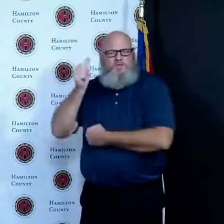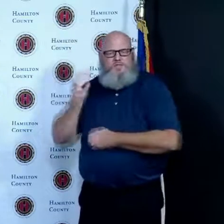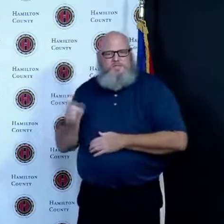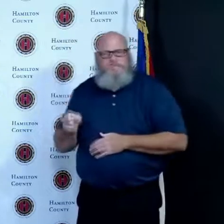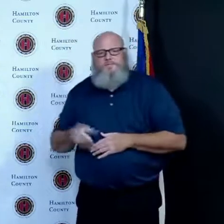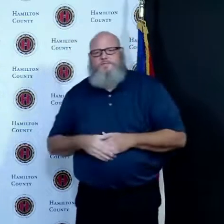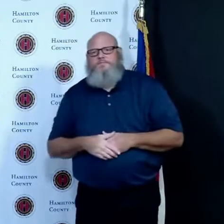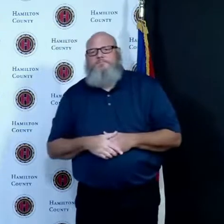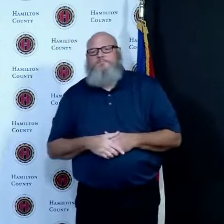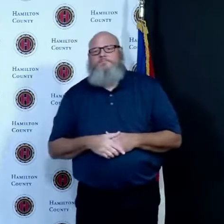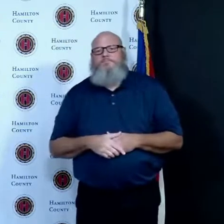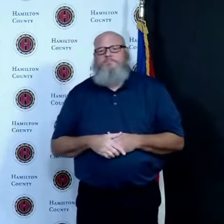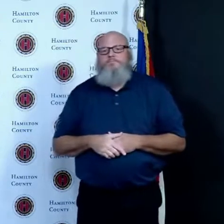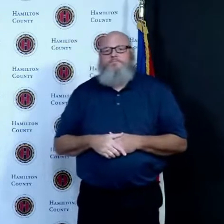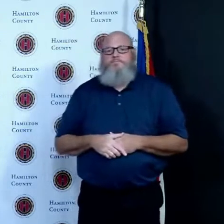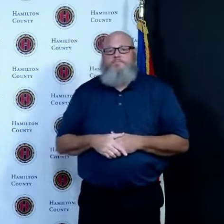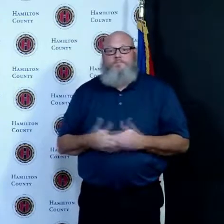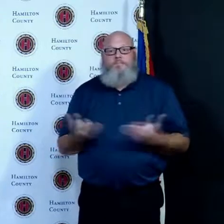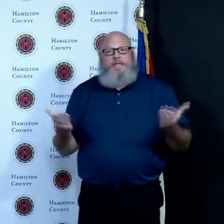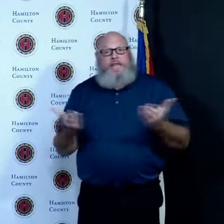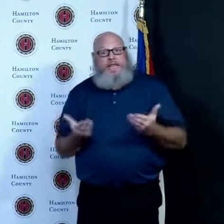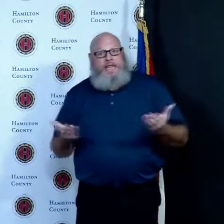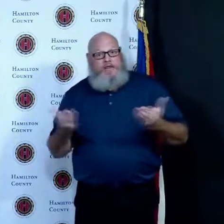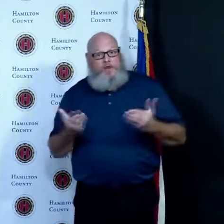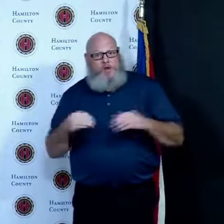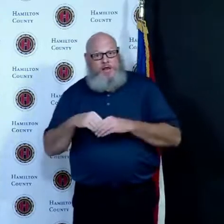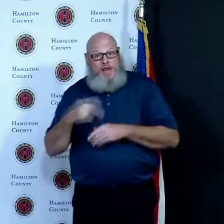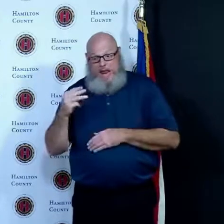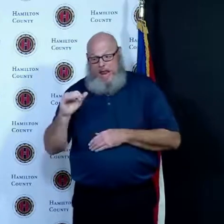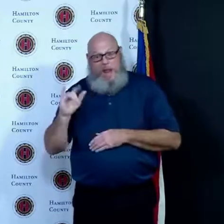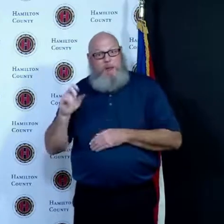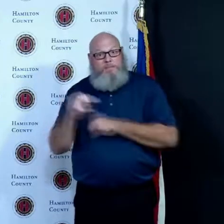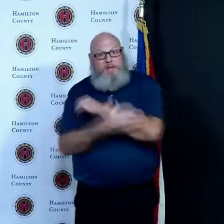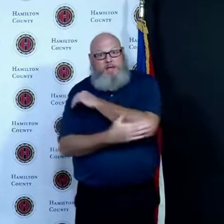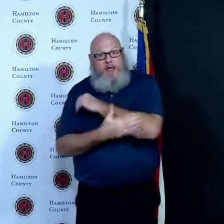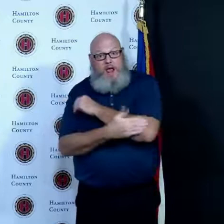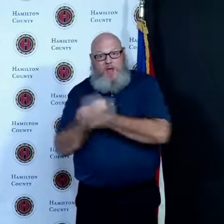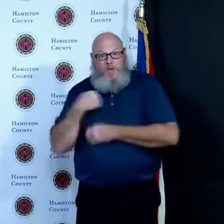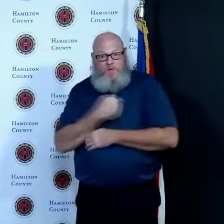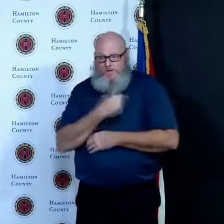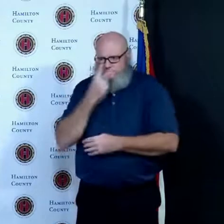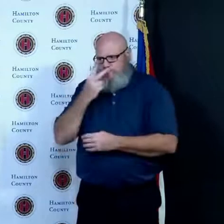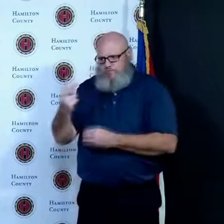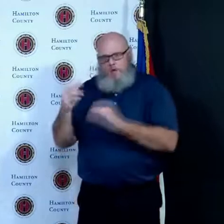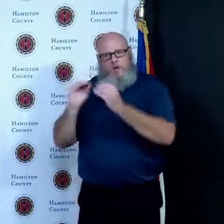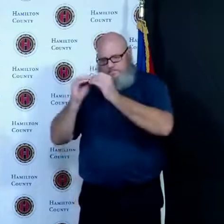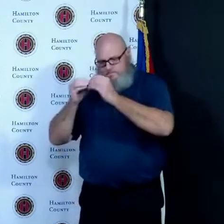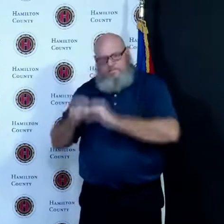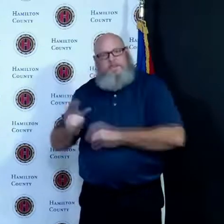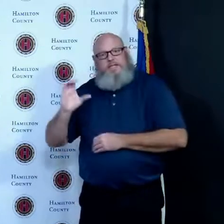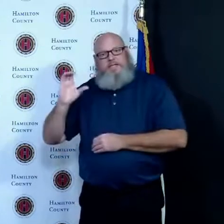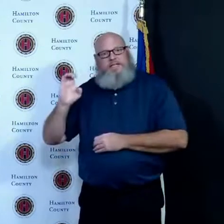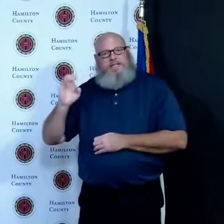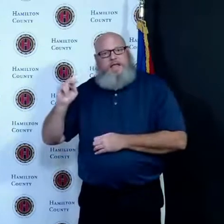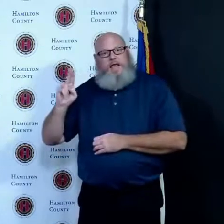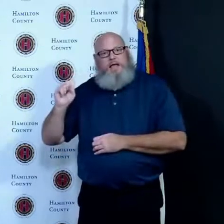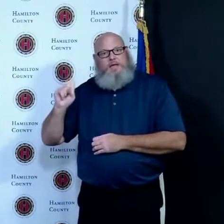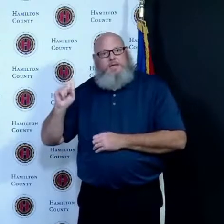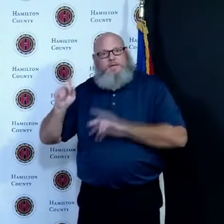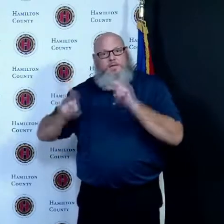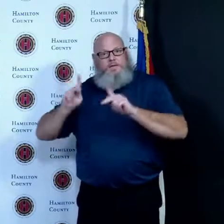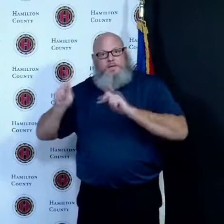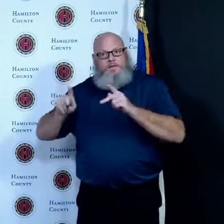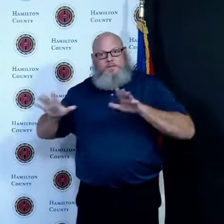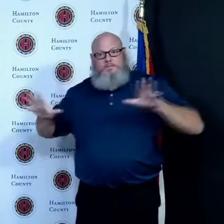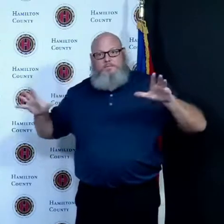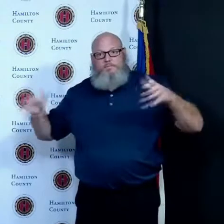estimate there are 126,000 people over the age of 65 in Hamilton County about 28,000 of them